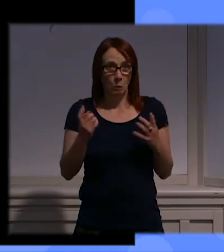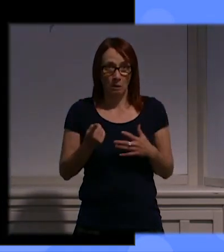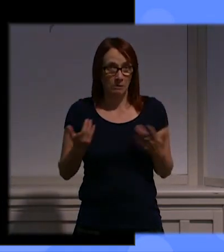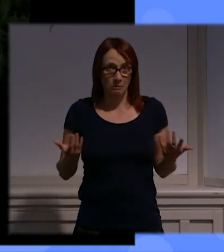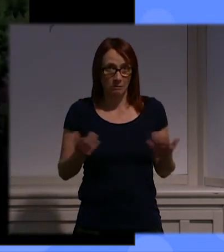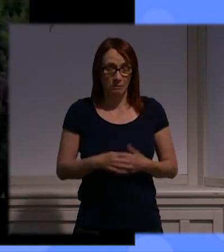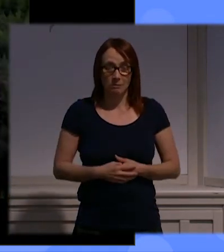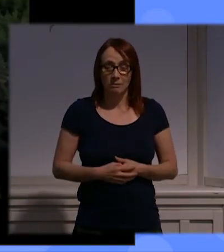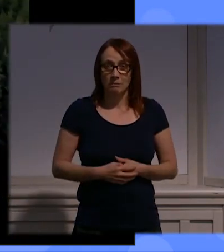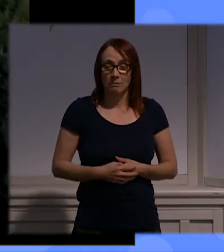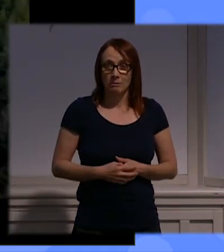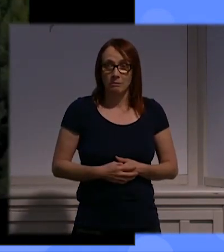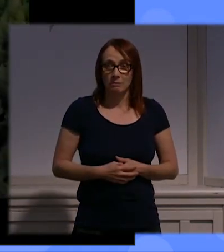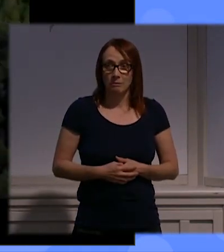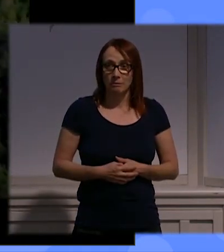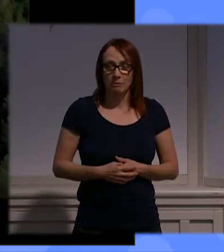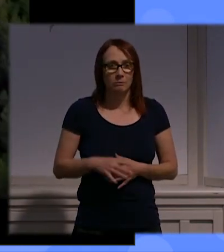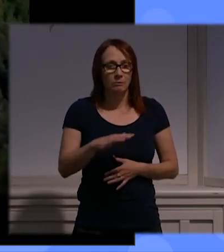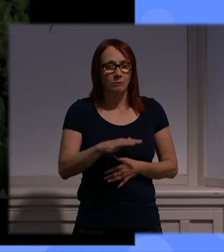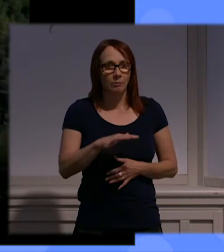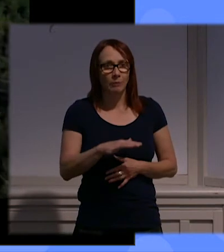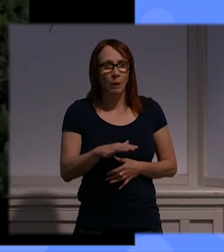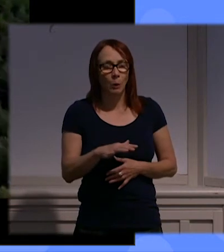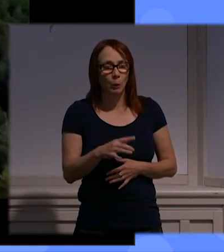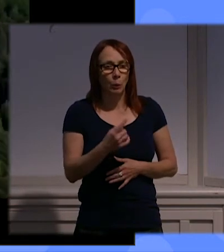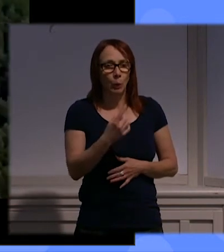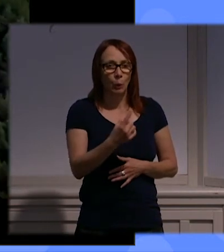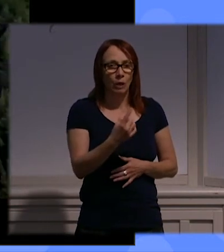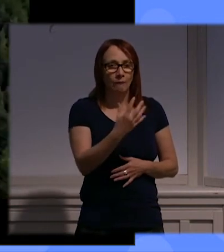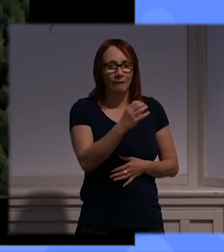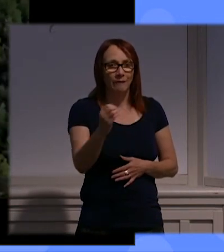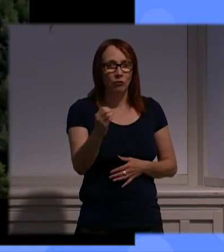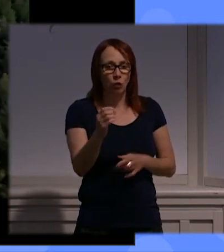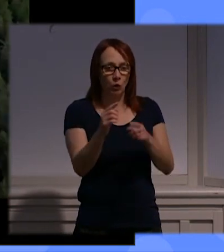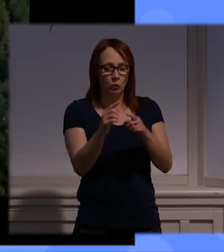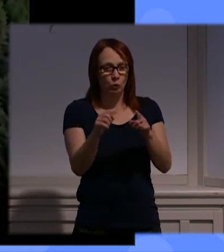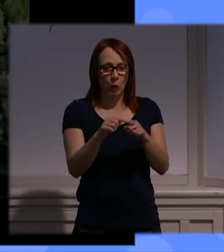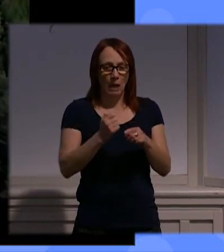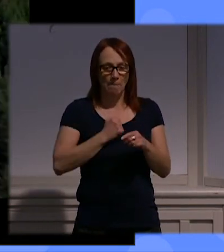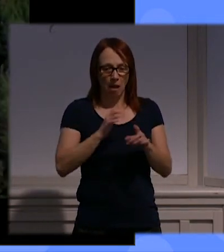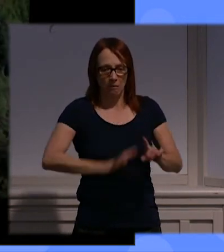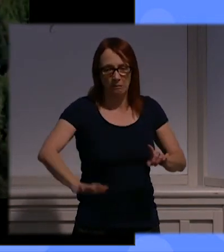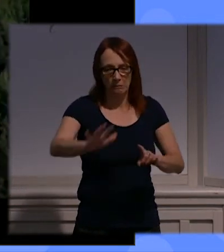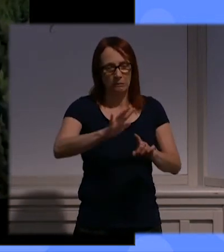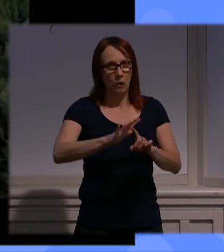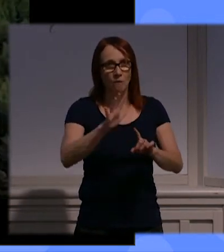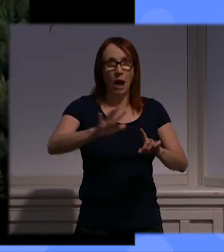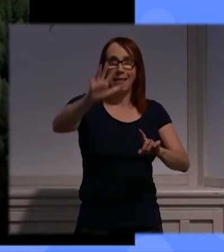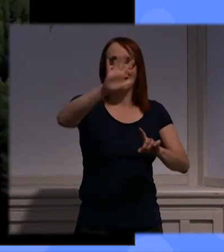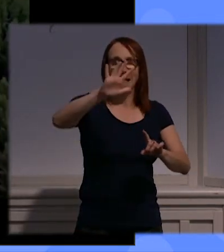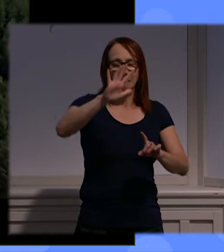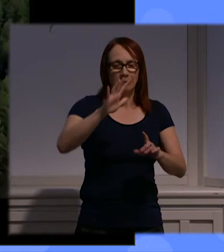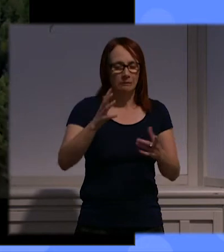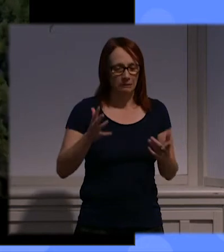so about 1,500 square miles of Highlands is covered in blanket bog and which when